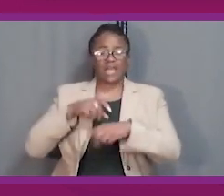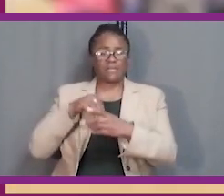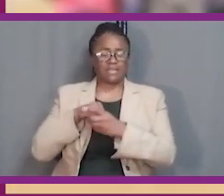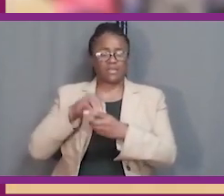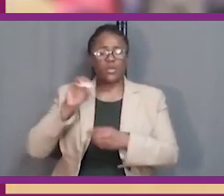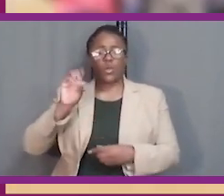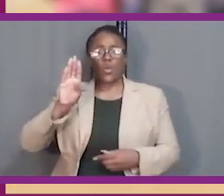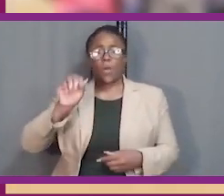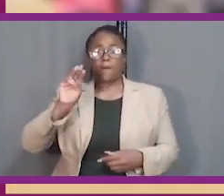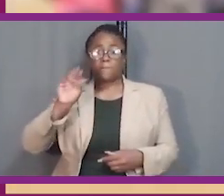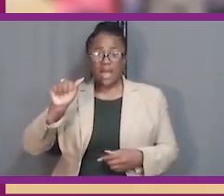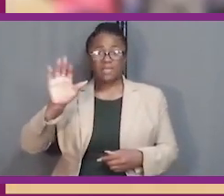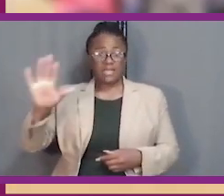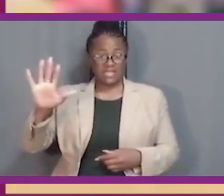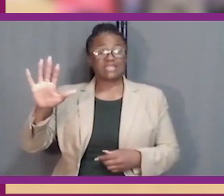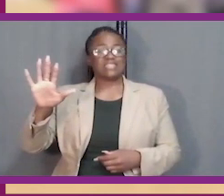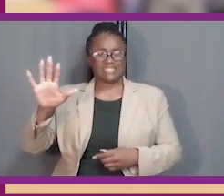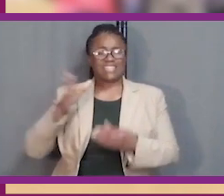Ashley Inkumsah: Angeline Akai-Lodi is a Kenyan disability